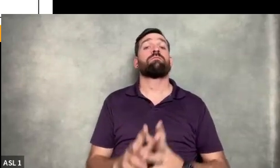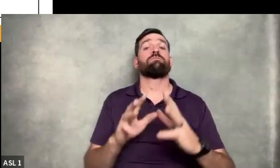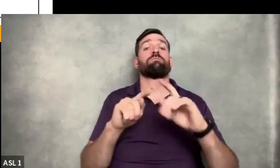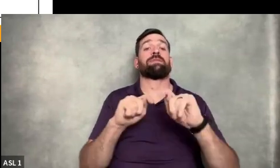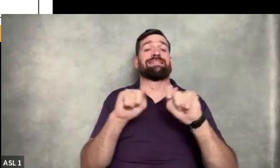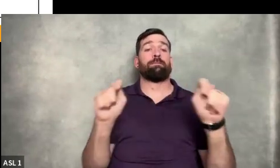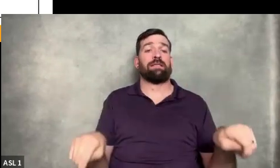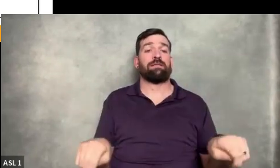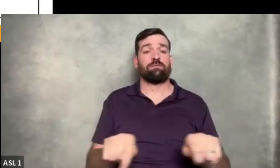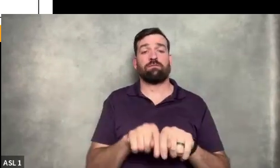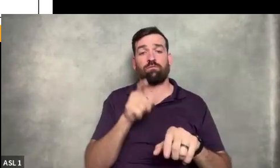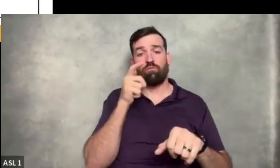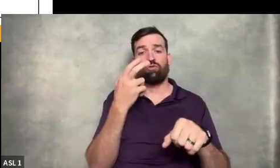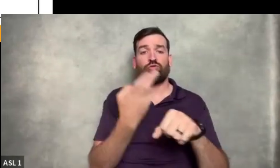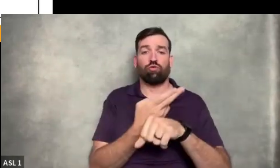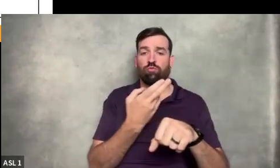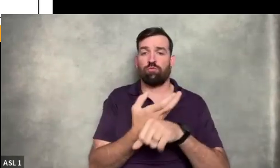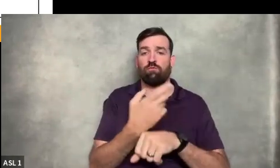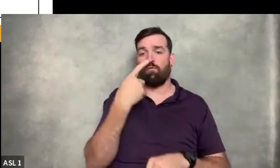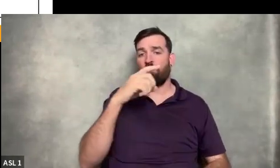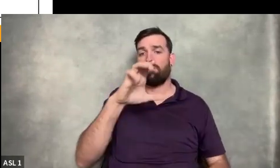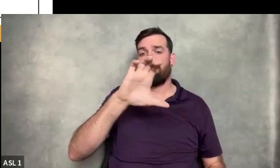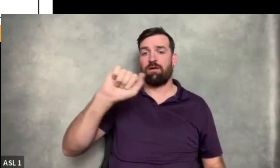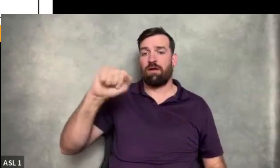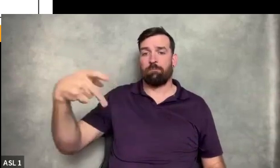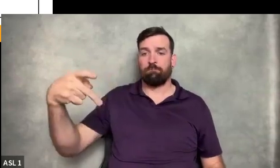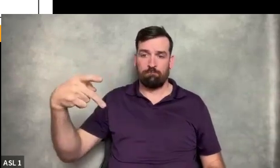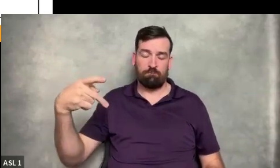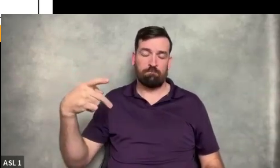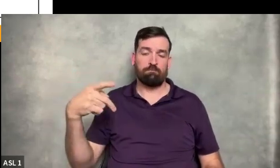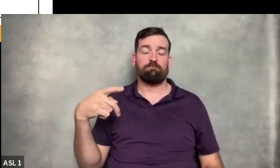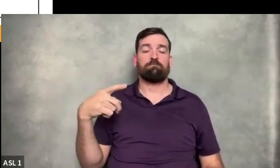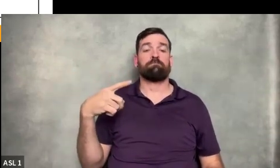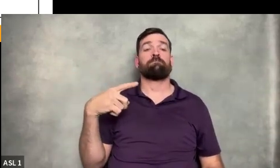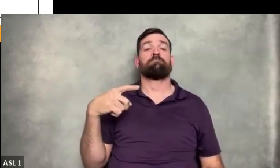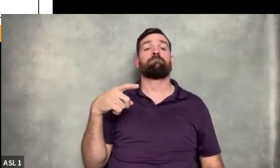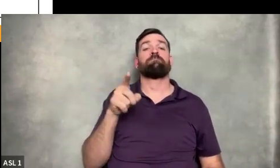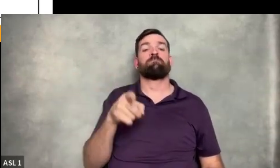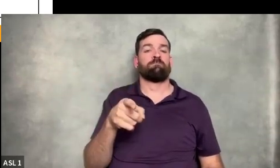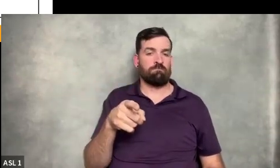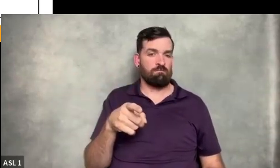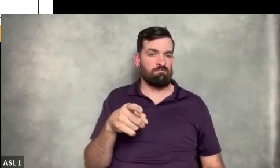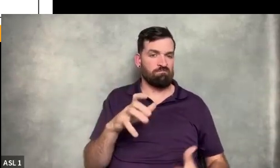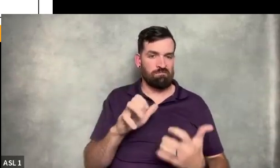used for corrective action plans. Here it is on this slide and here is how to fill it out. It's